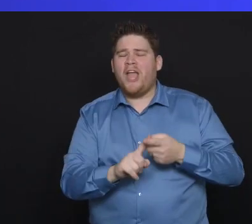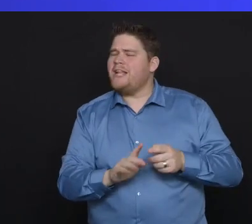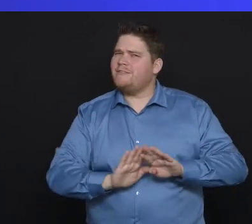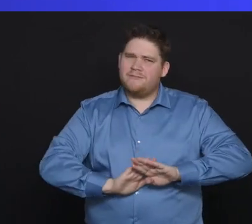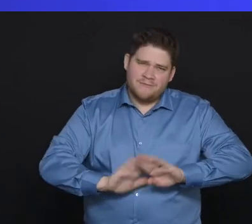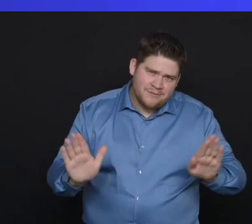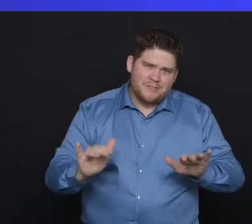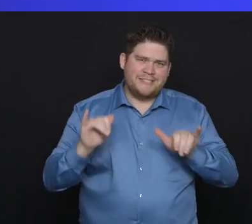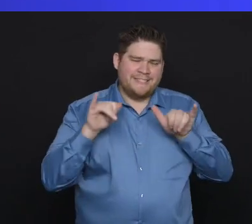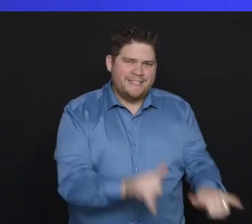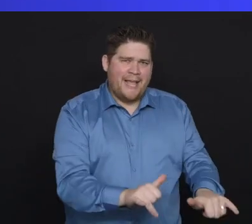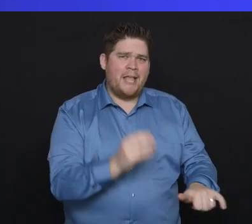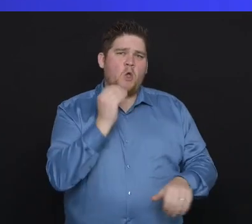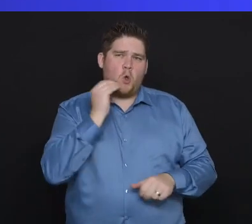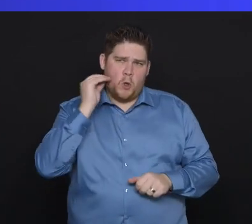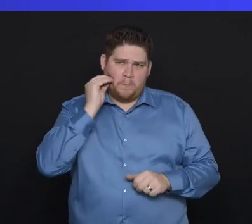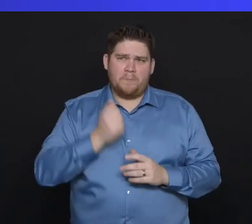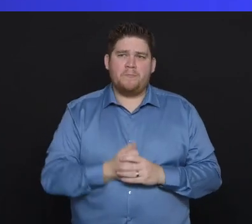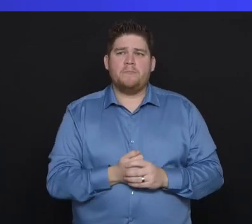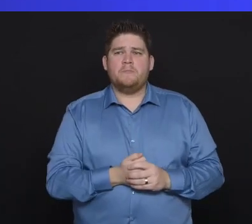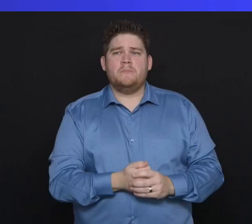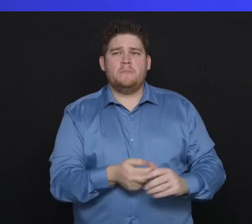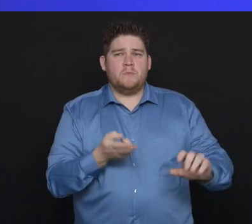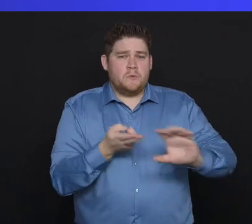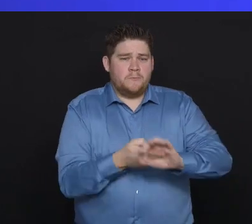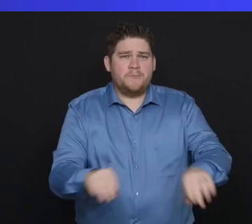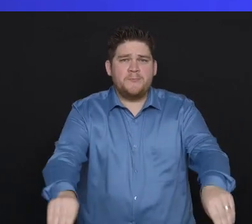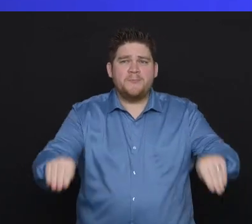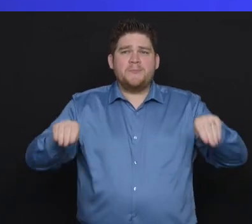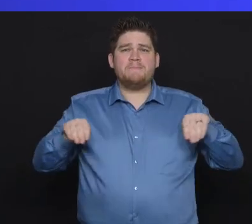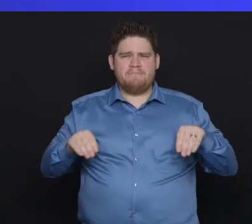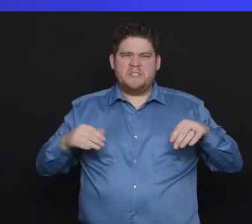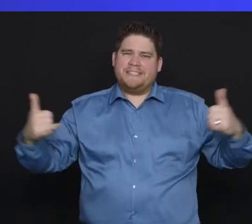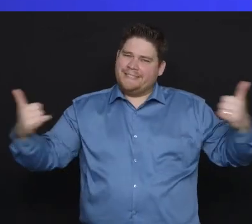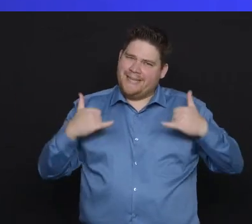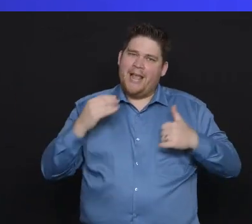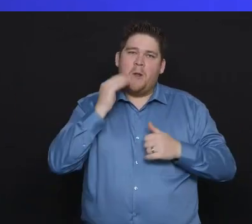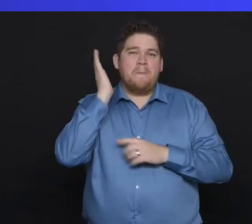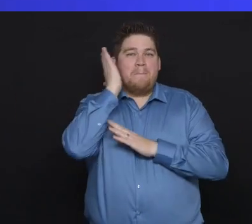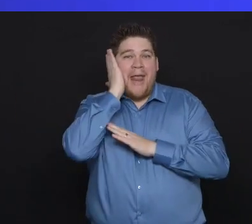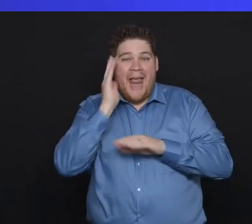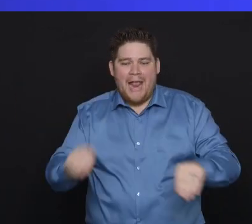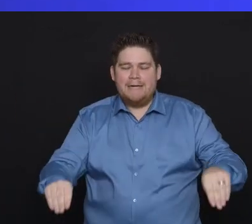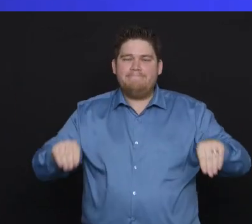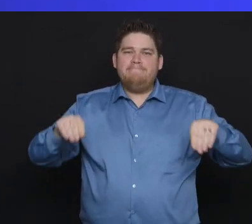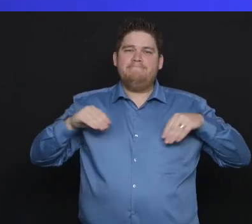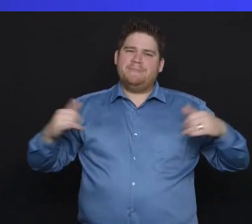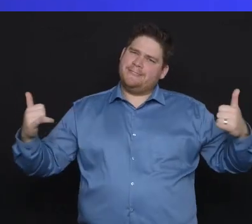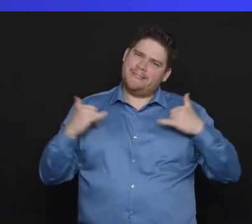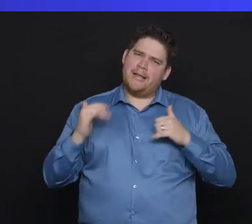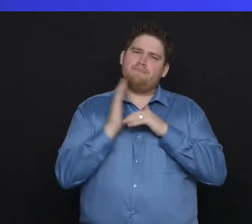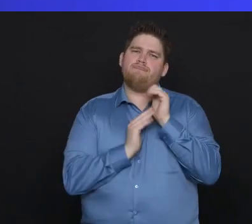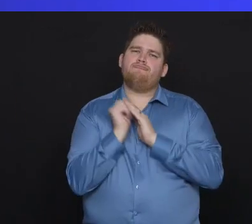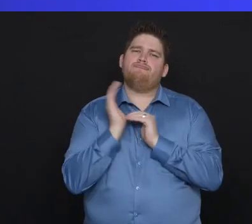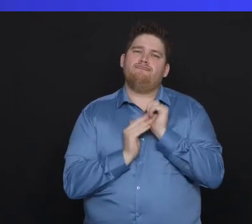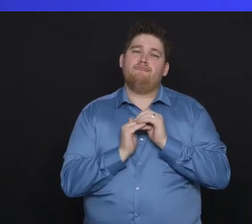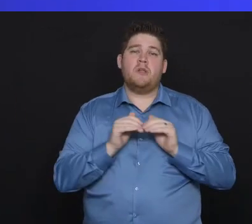Doing that has means having this physical assistance. In staying connected